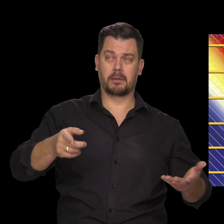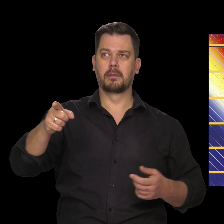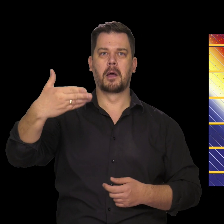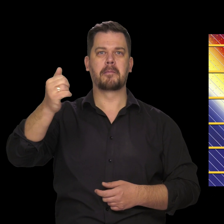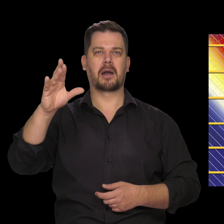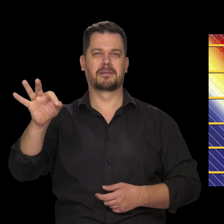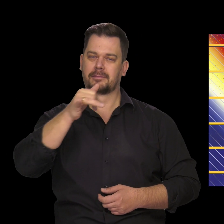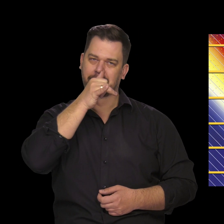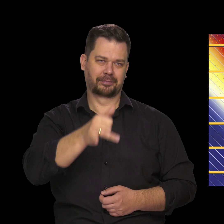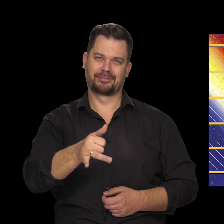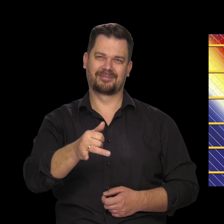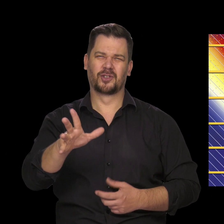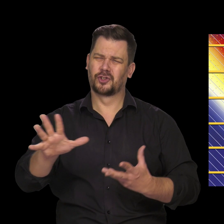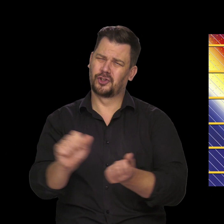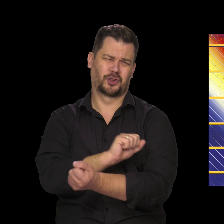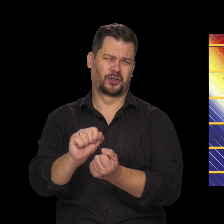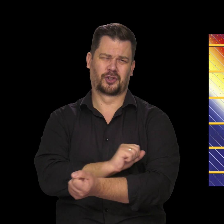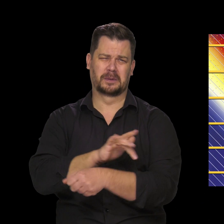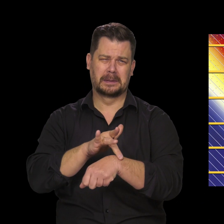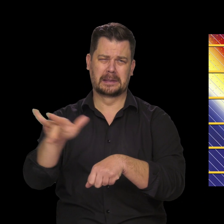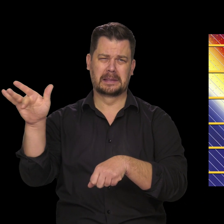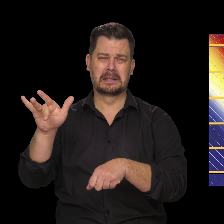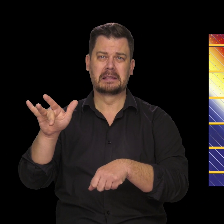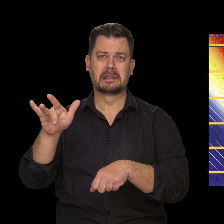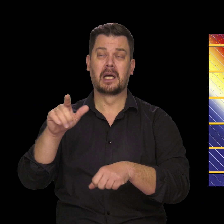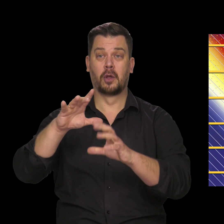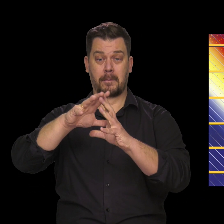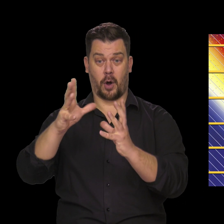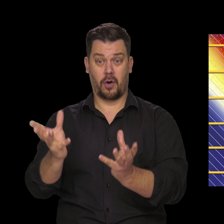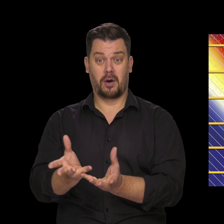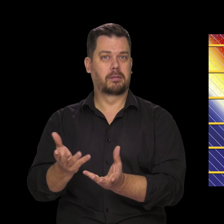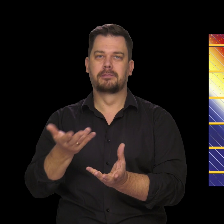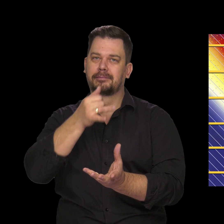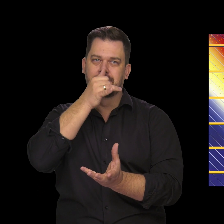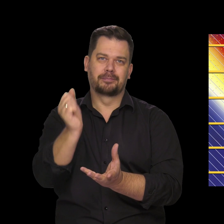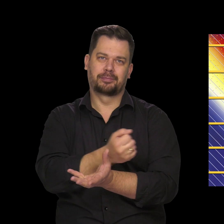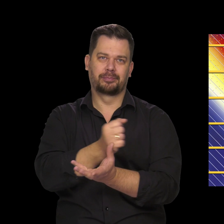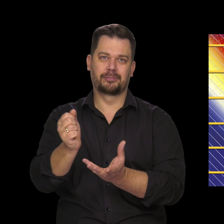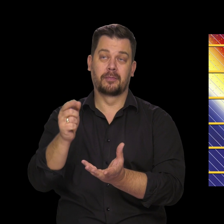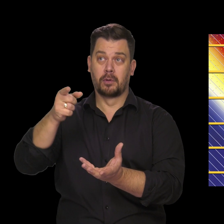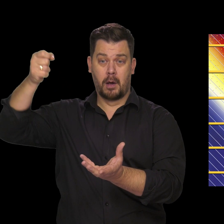wouldn't survive on Mars — it would be destroyed. The lack of a magnetic field causes